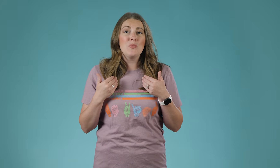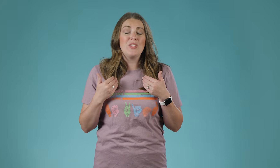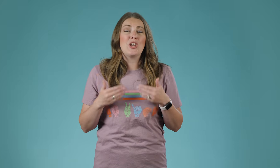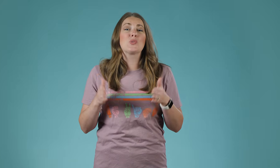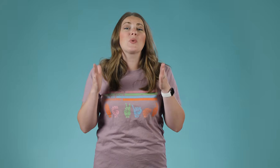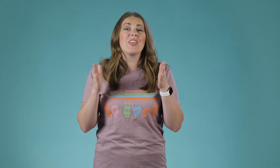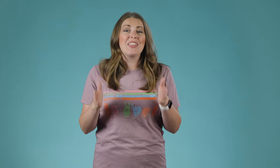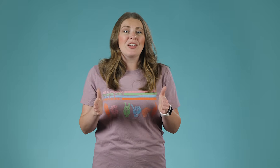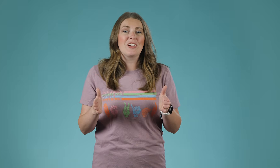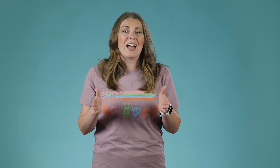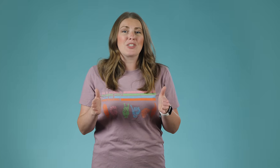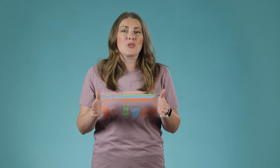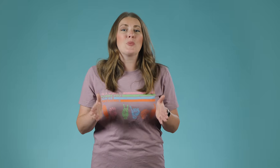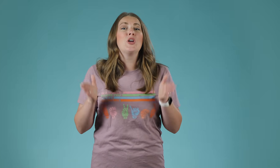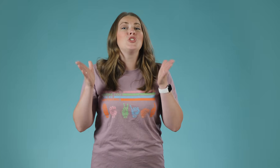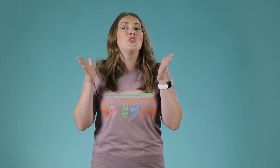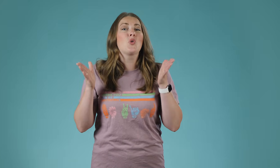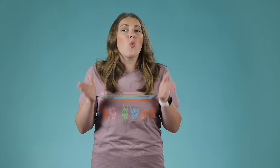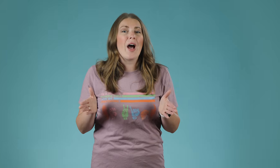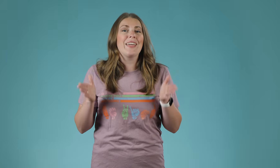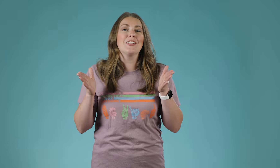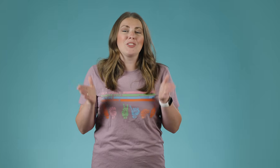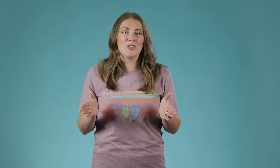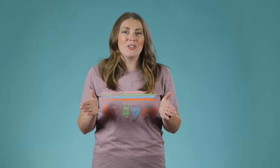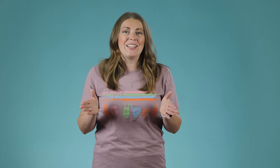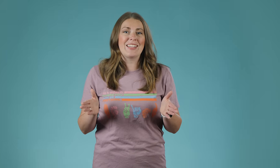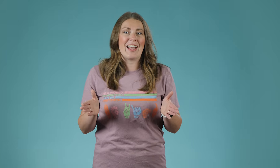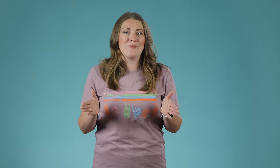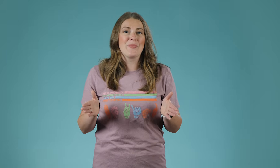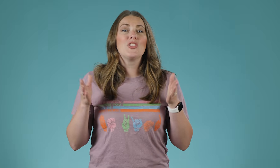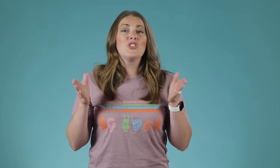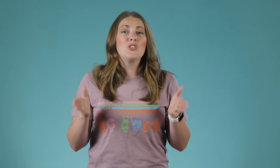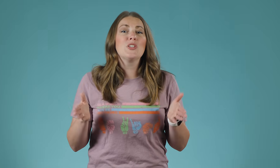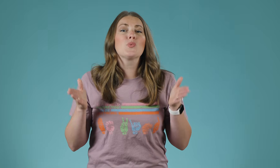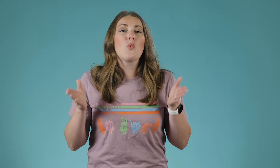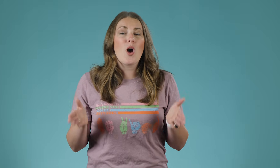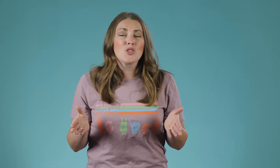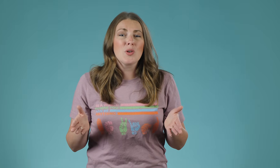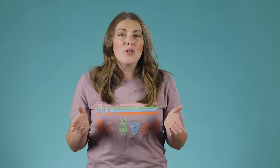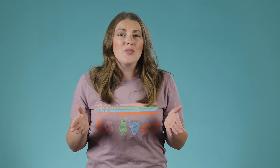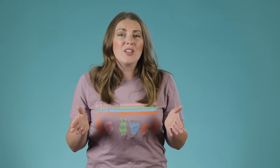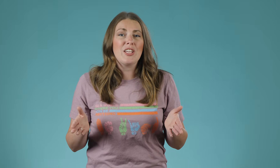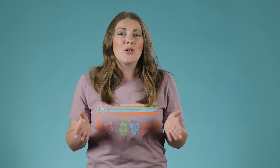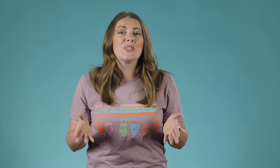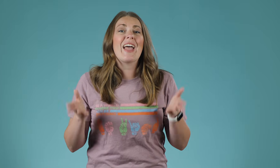videos within their classroom to do quiet learning time. The students will watch one of our videos